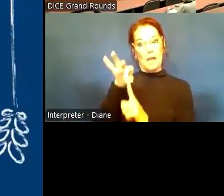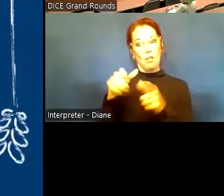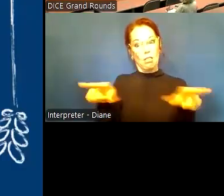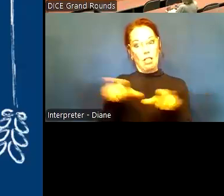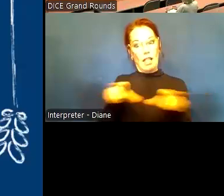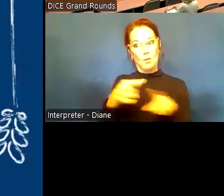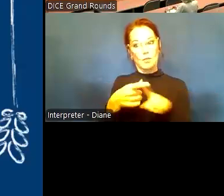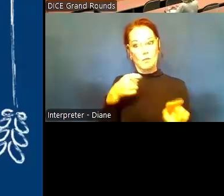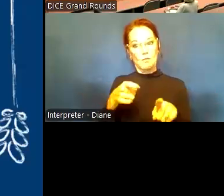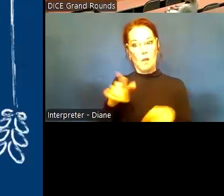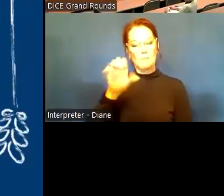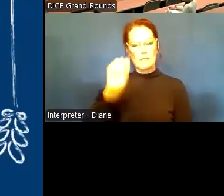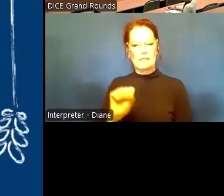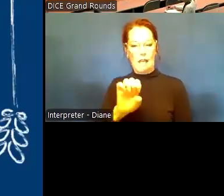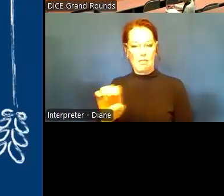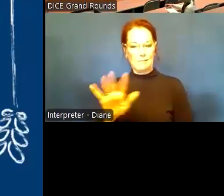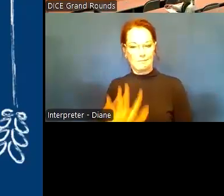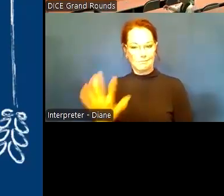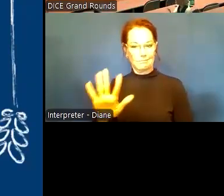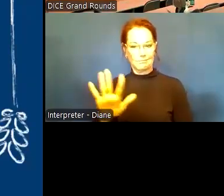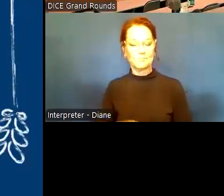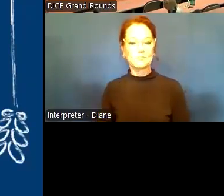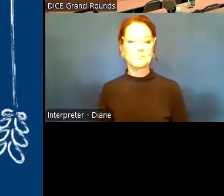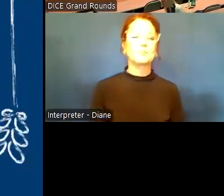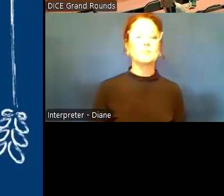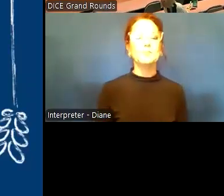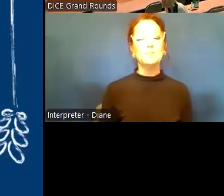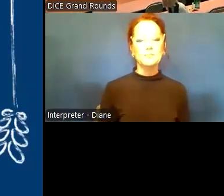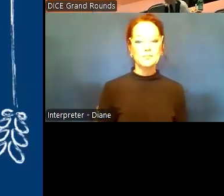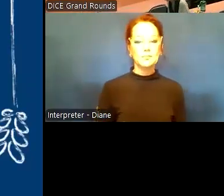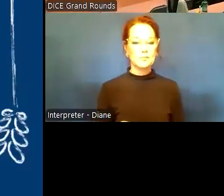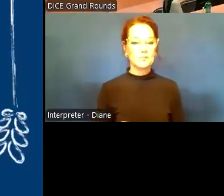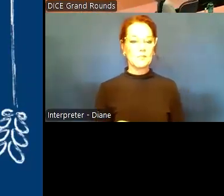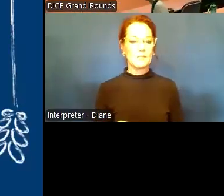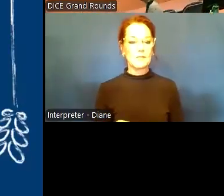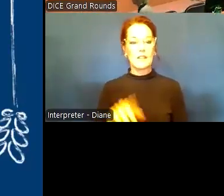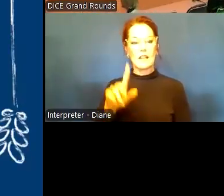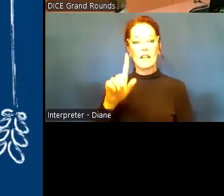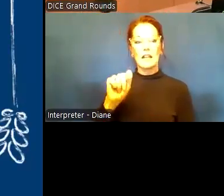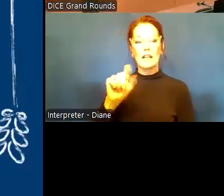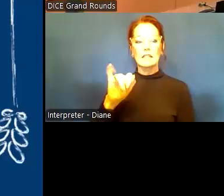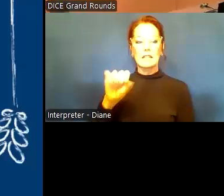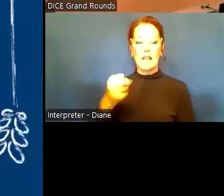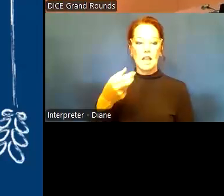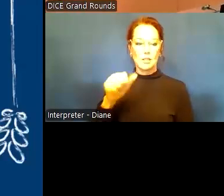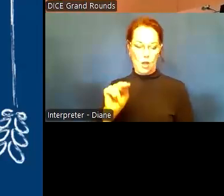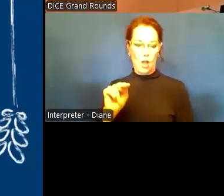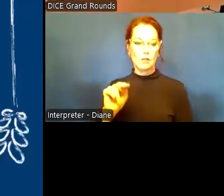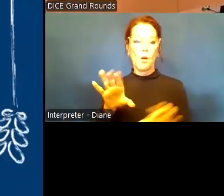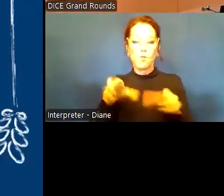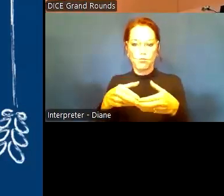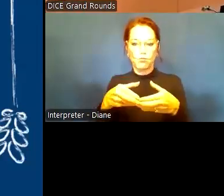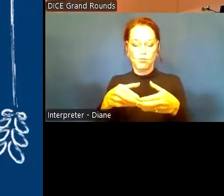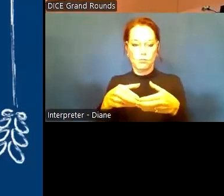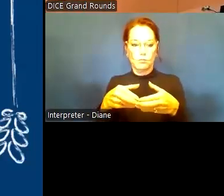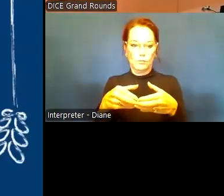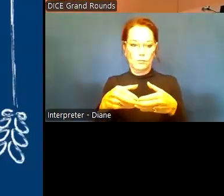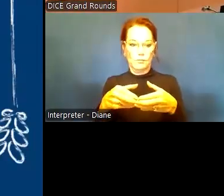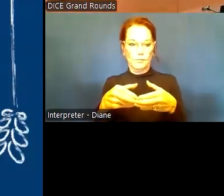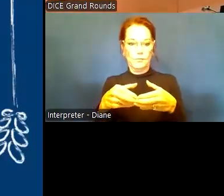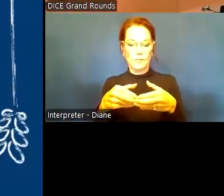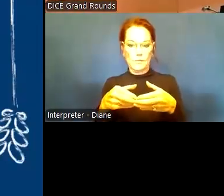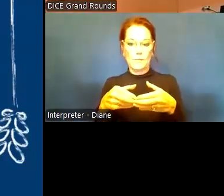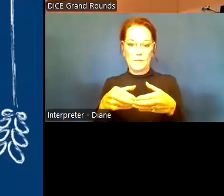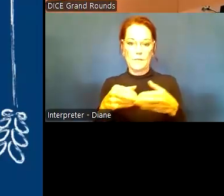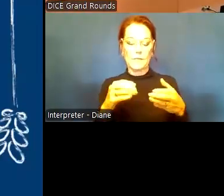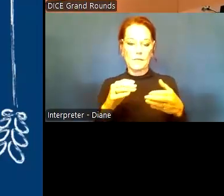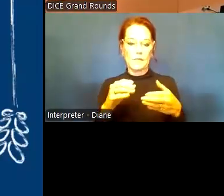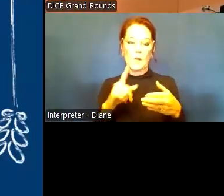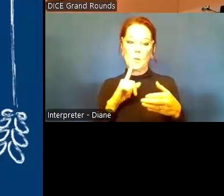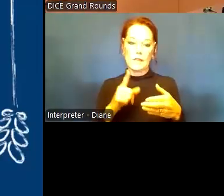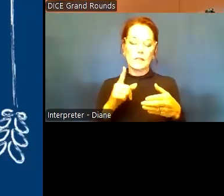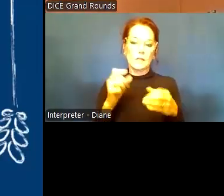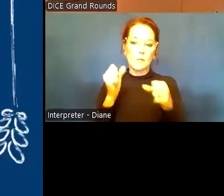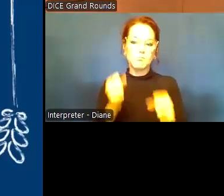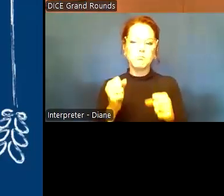in the Southeast um so the taan toan community um has made up a PR predominant percentage of